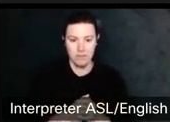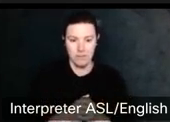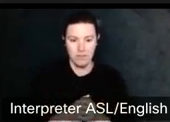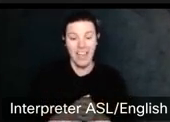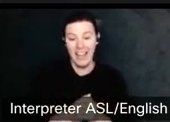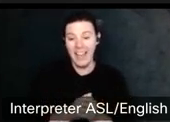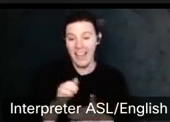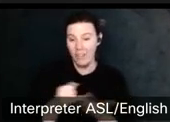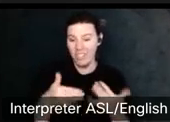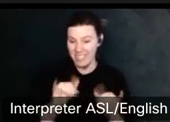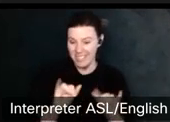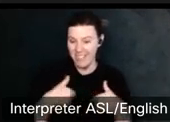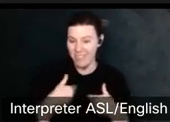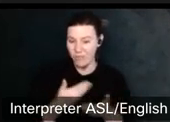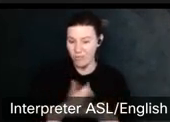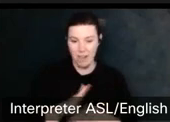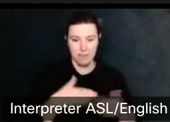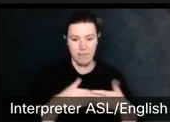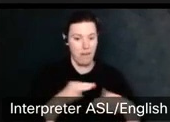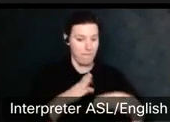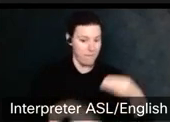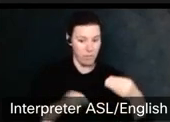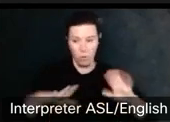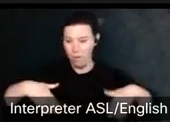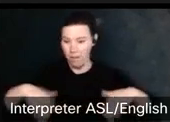So.